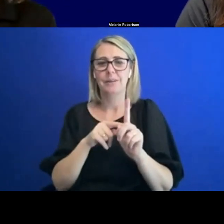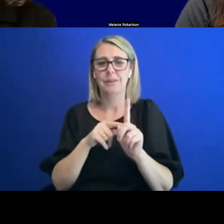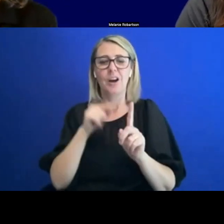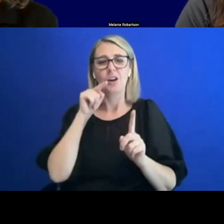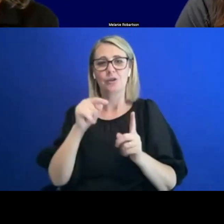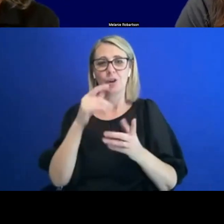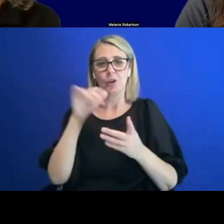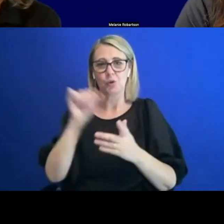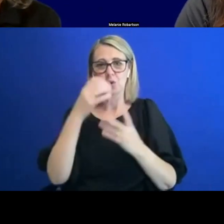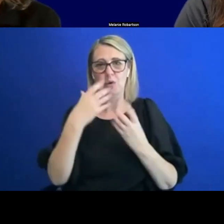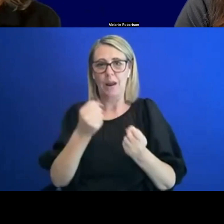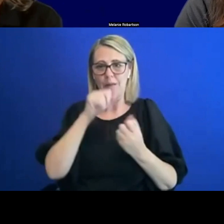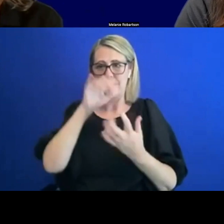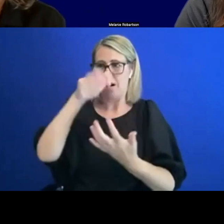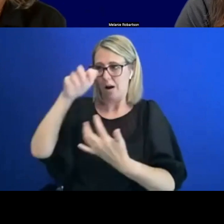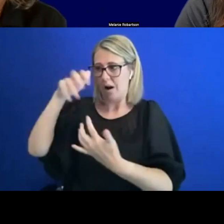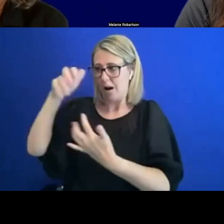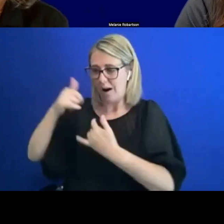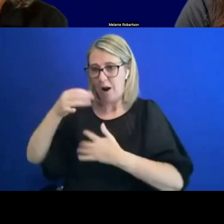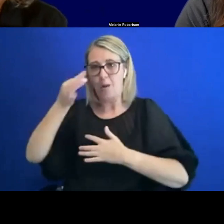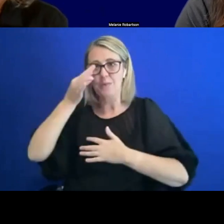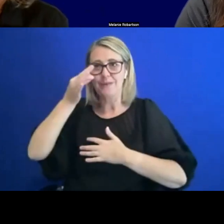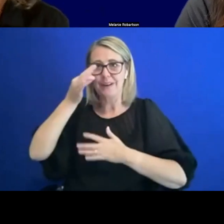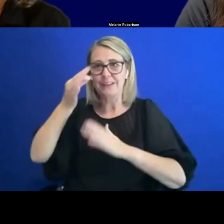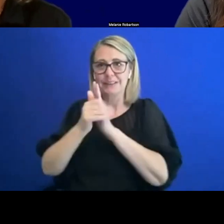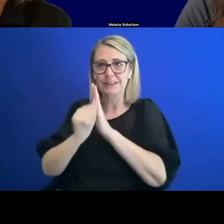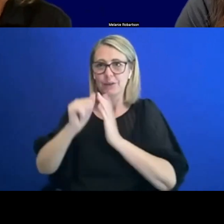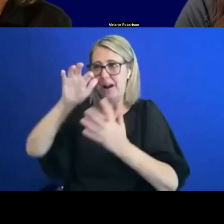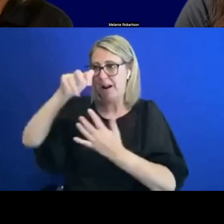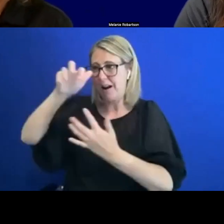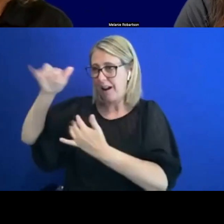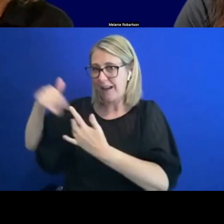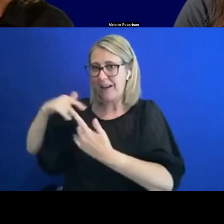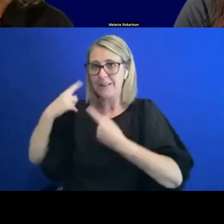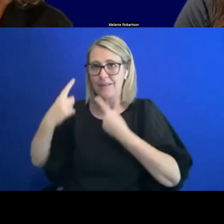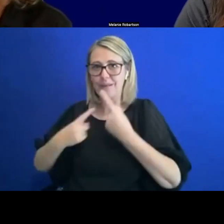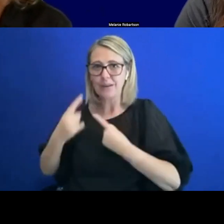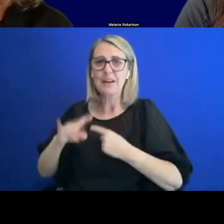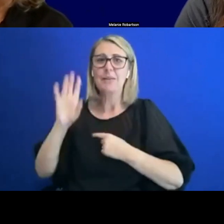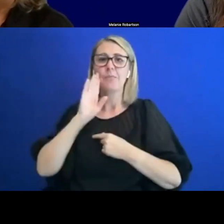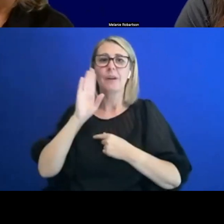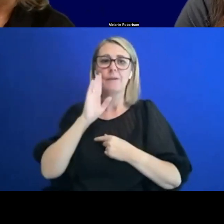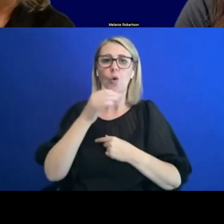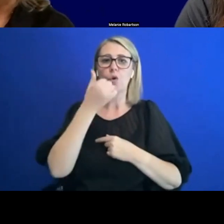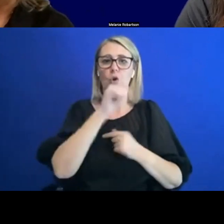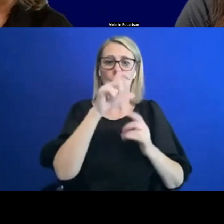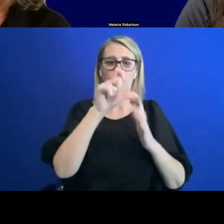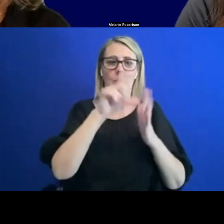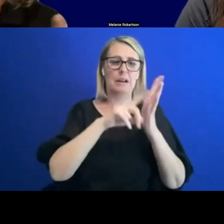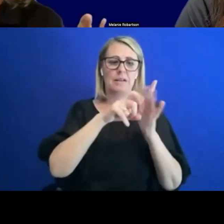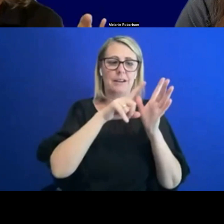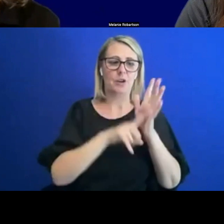of that observation skill first prior to then using your clinical pathway assessment, which was